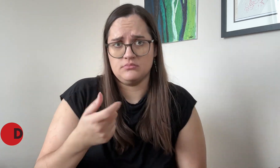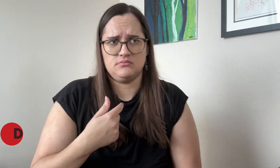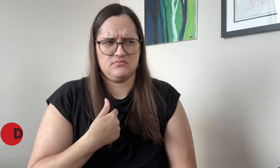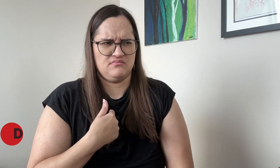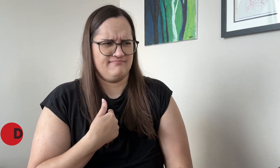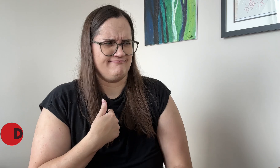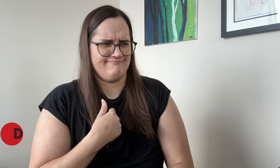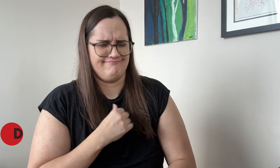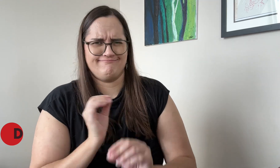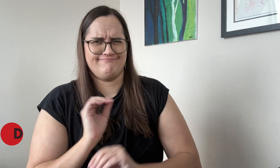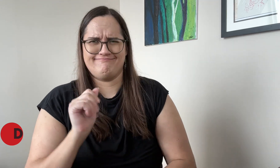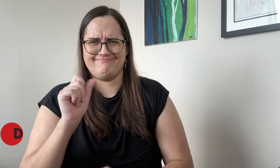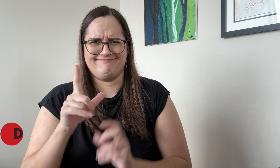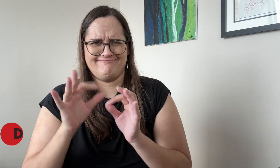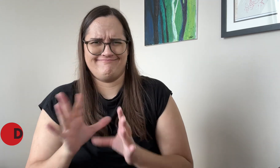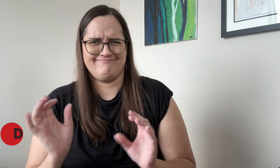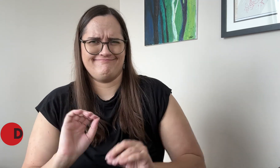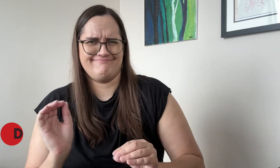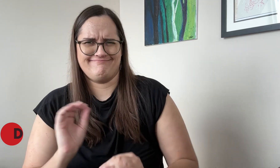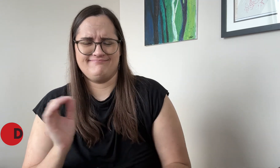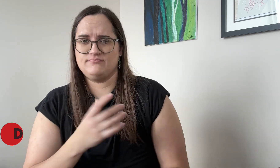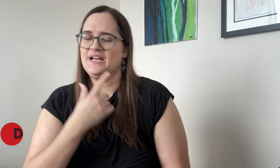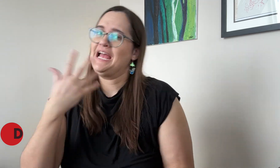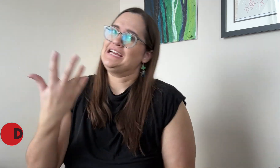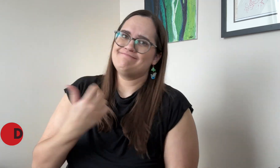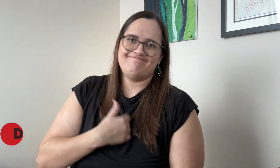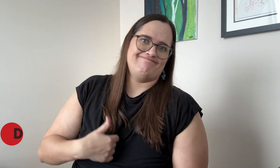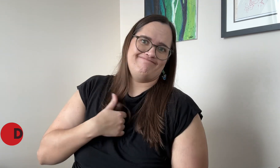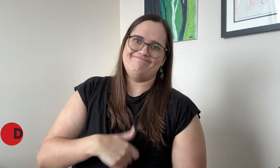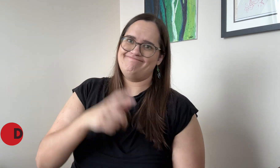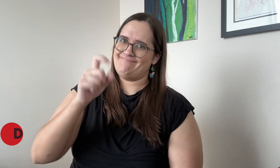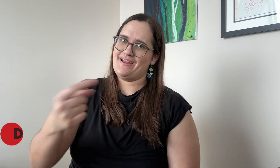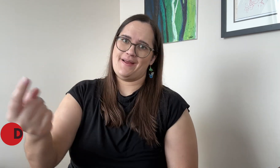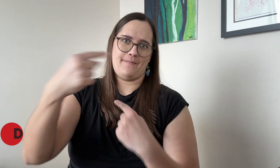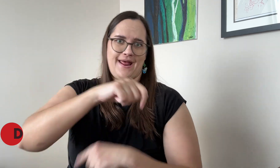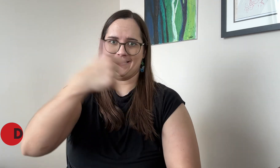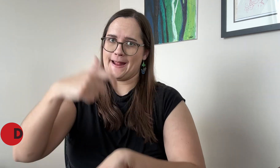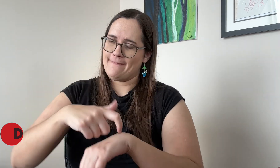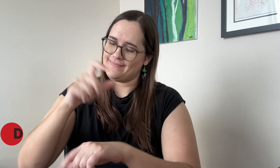I didn't have an ASL interpreter. He said "Sorry, you have